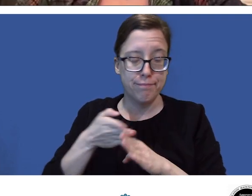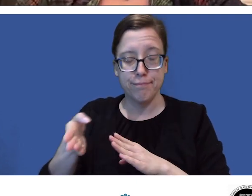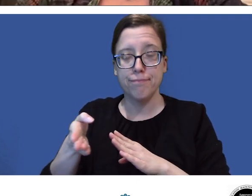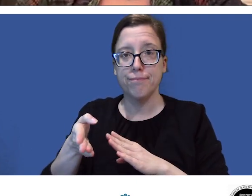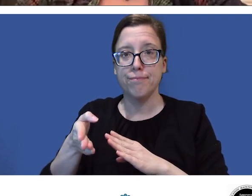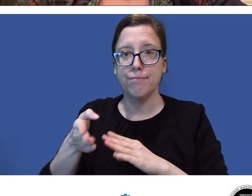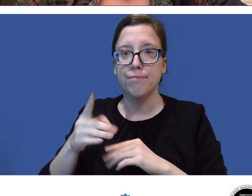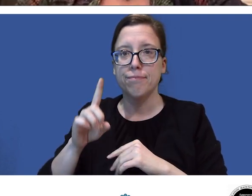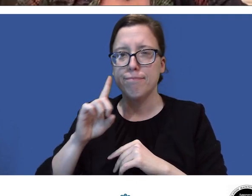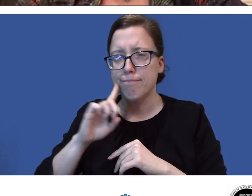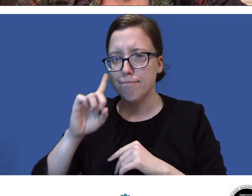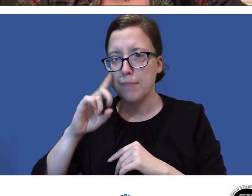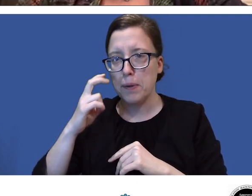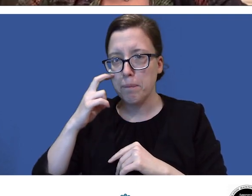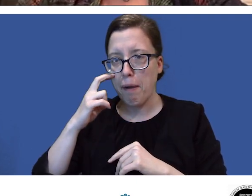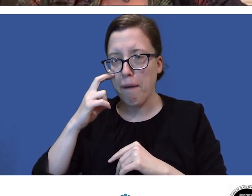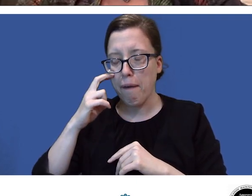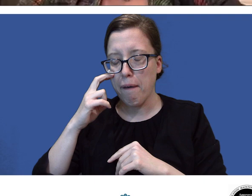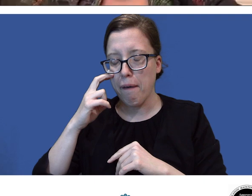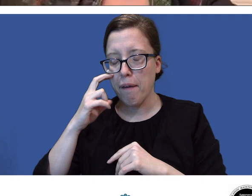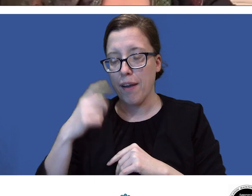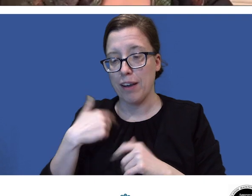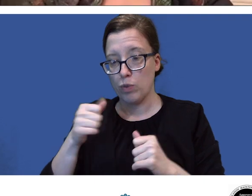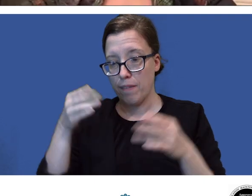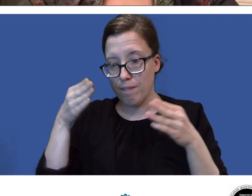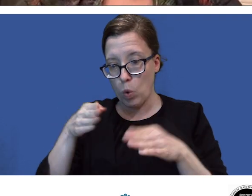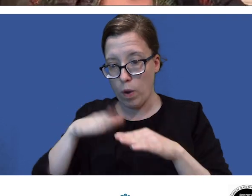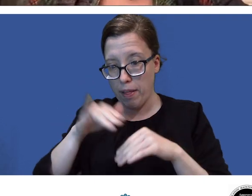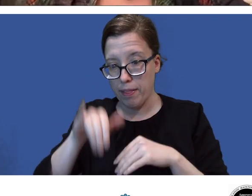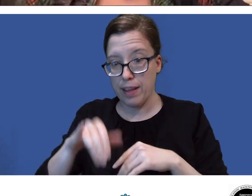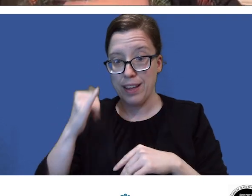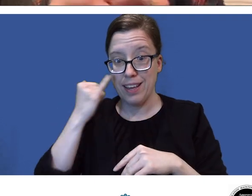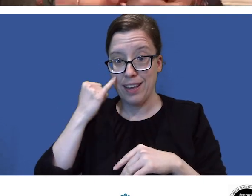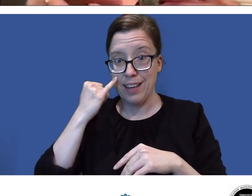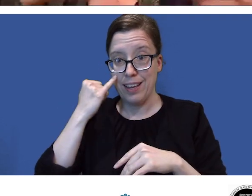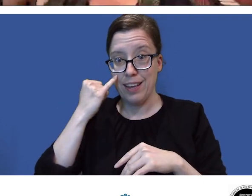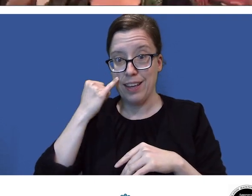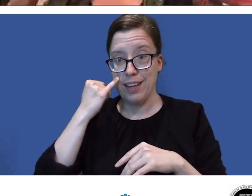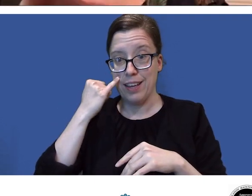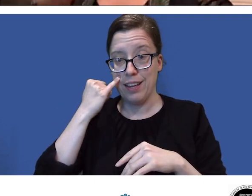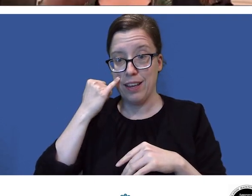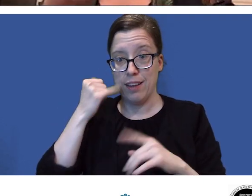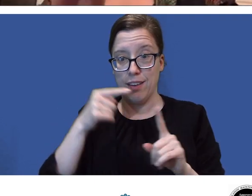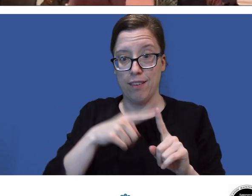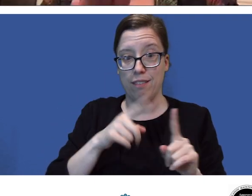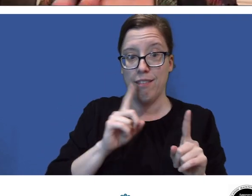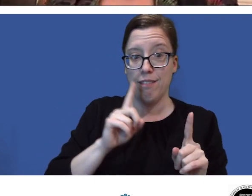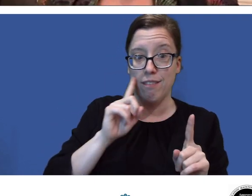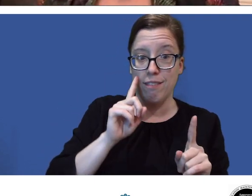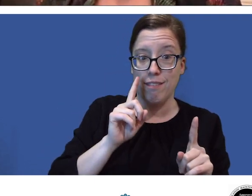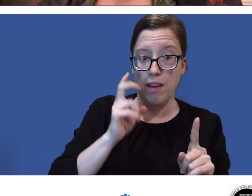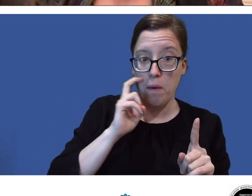is deafblindness. I've tried to focus on that. And if I go beyond just deafblindness, I've worked in